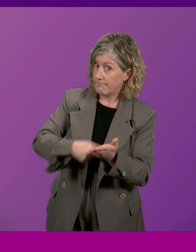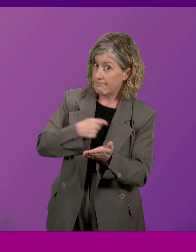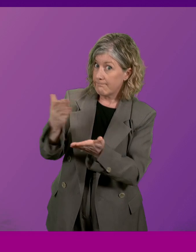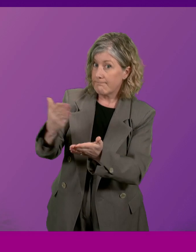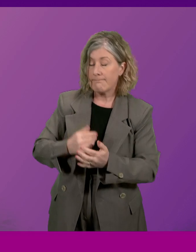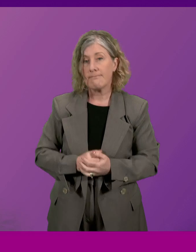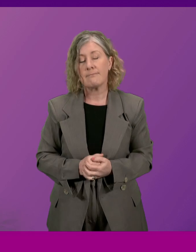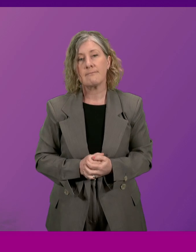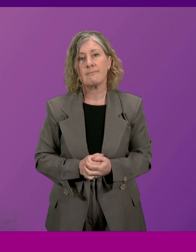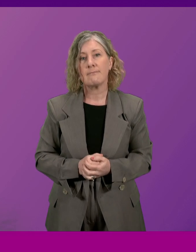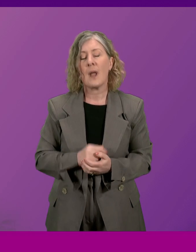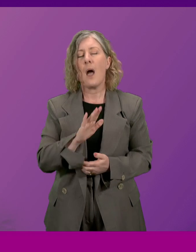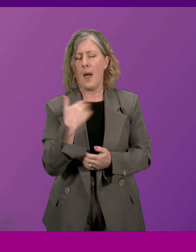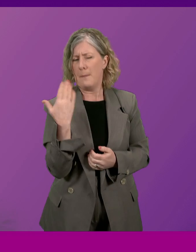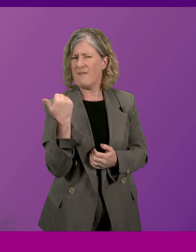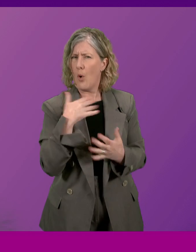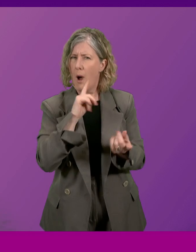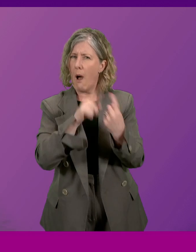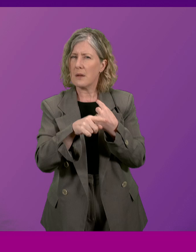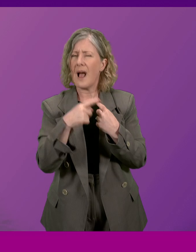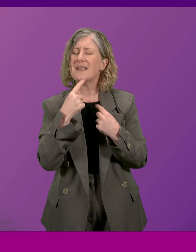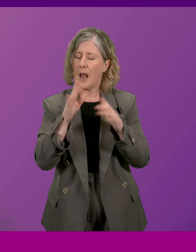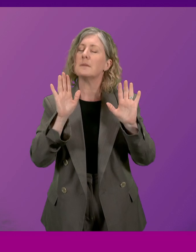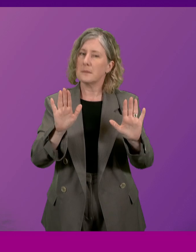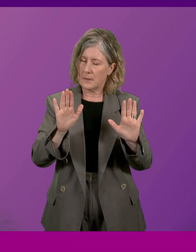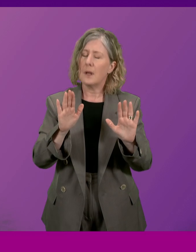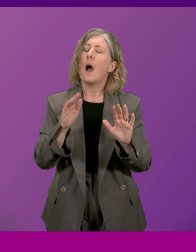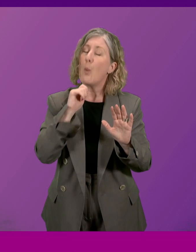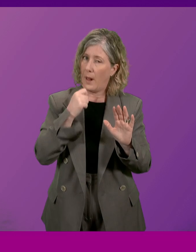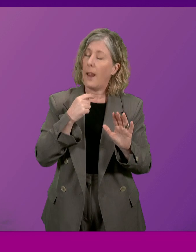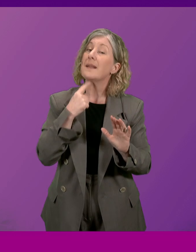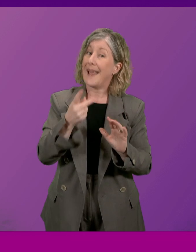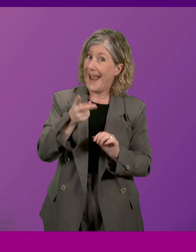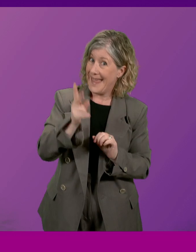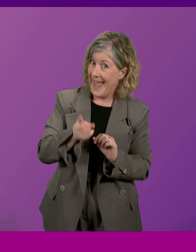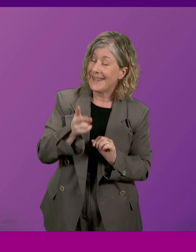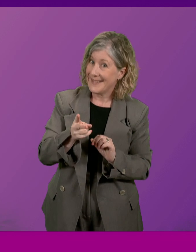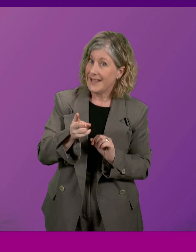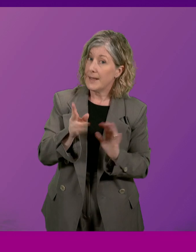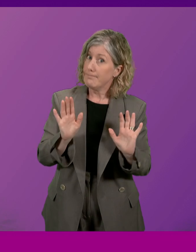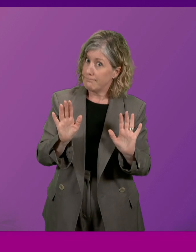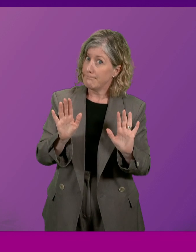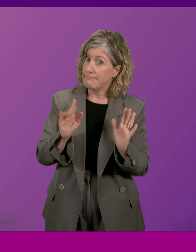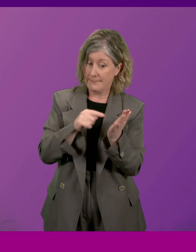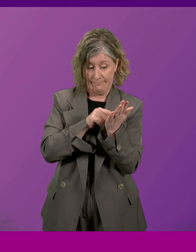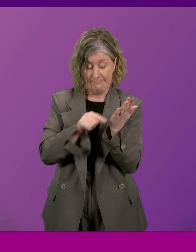I will read my earlier answer again, because it is printed and typed in front of me,